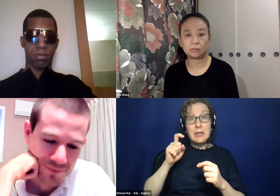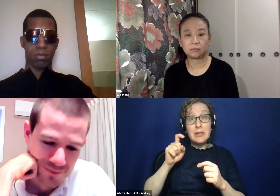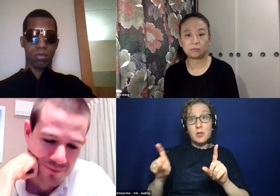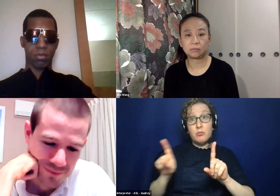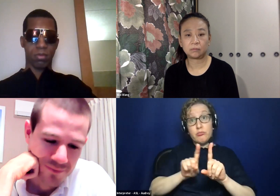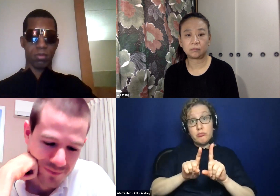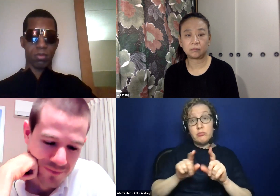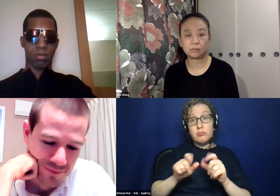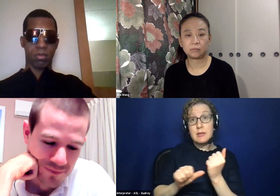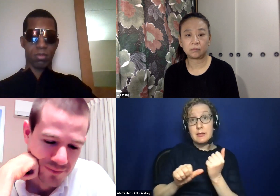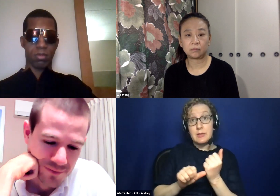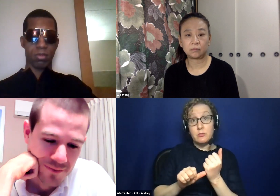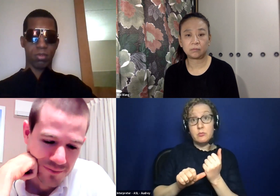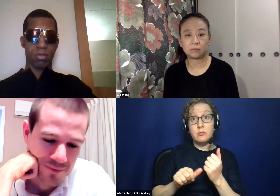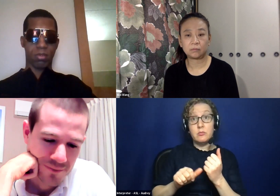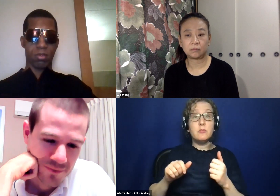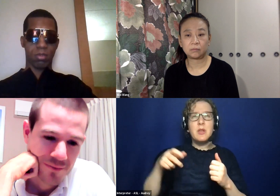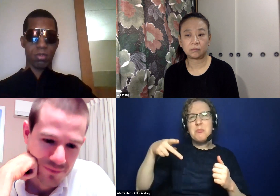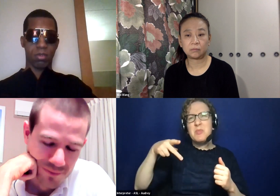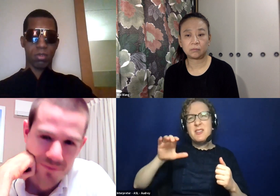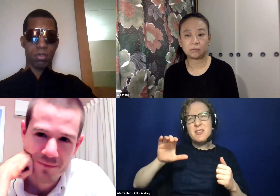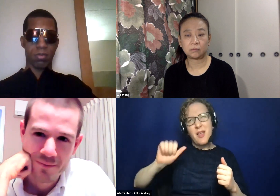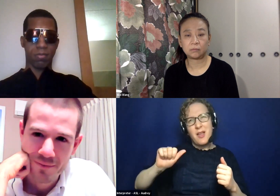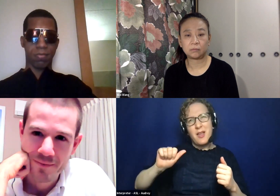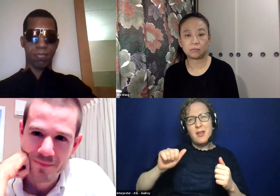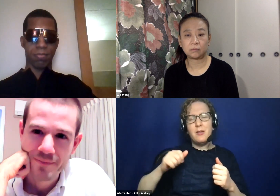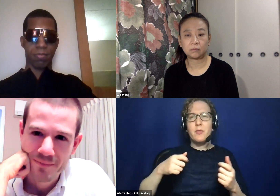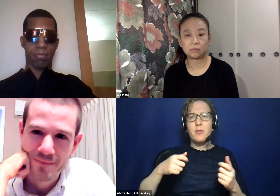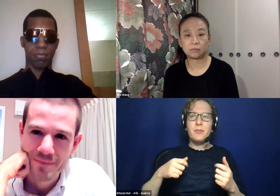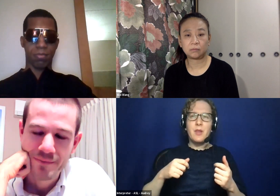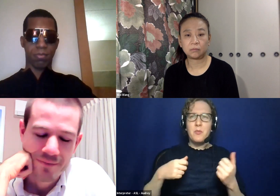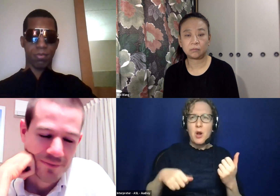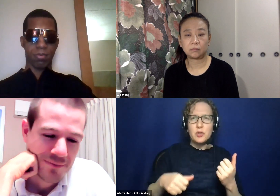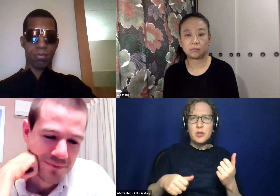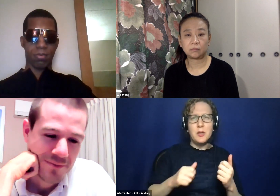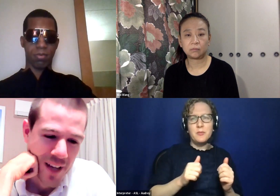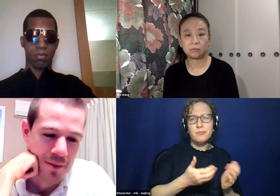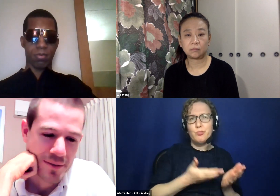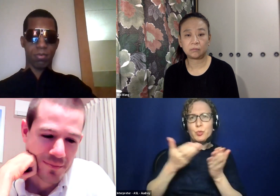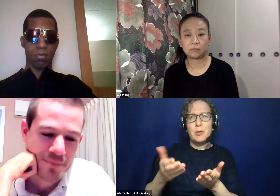to bring your PCA from Argentina to the United States? And if you could